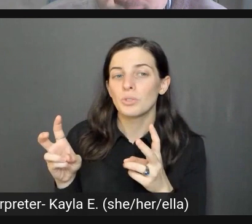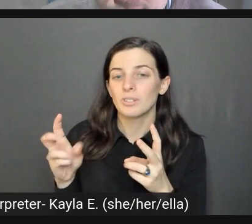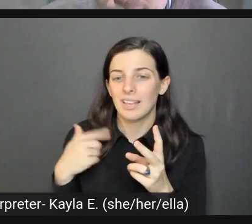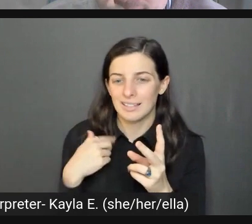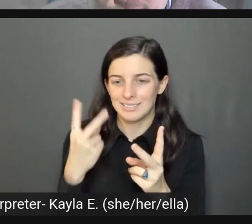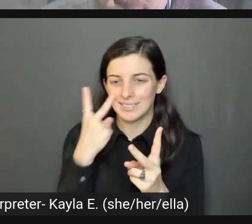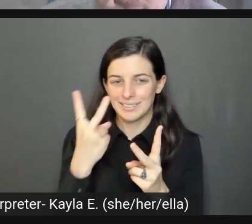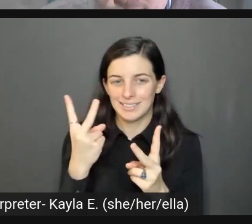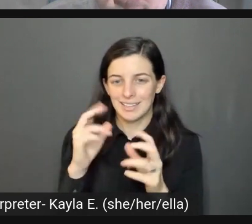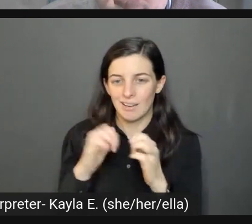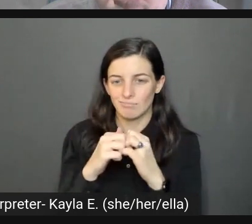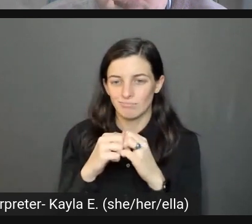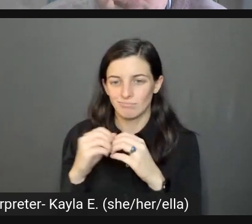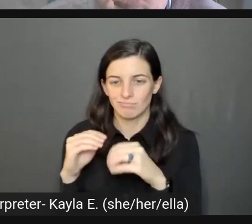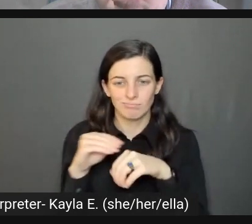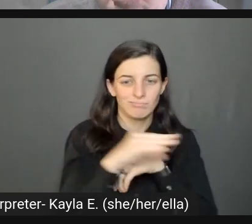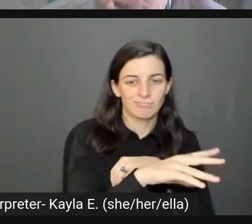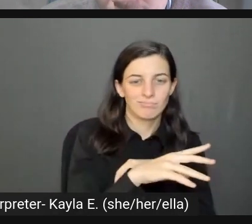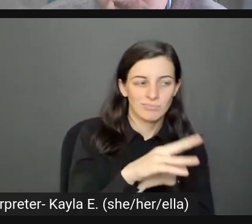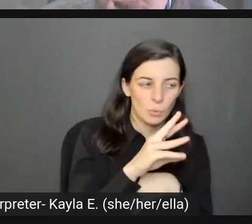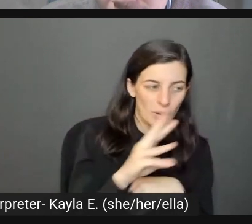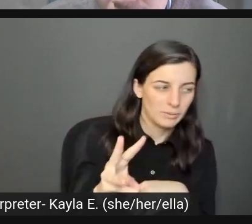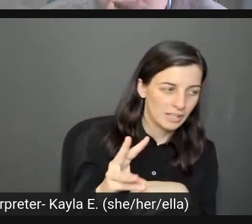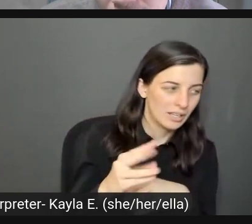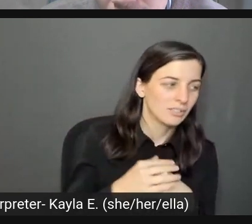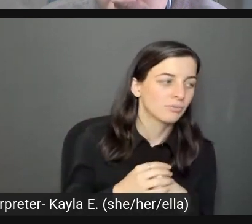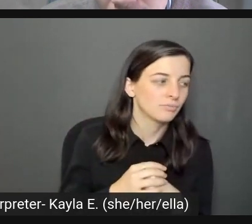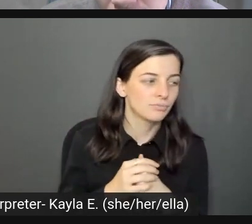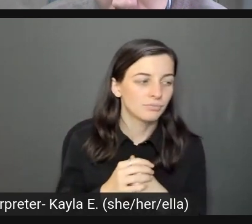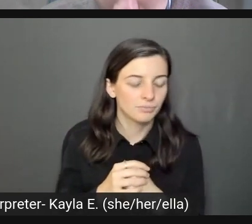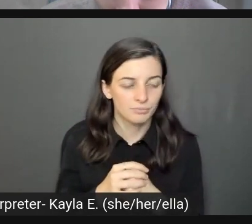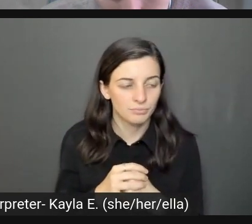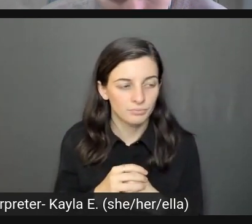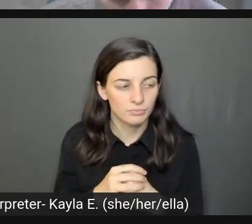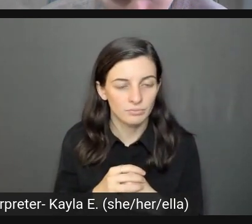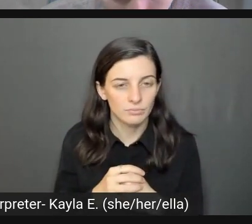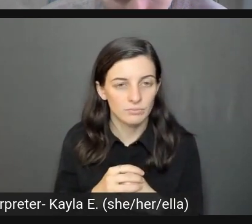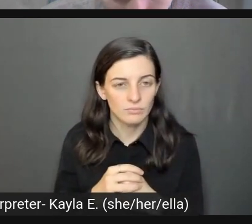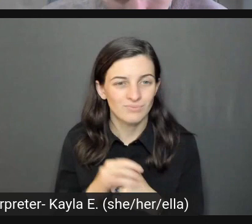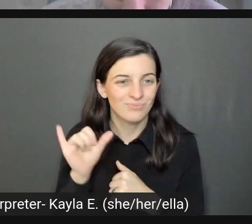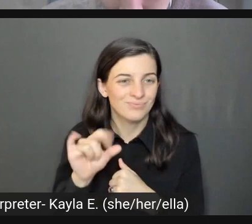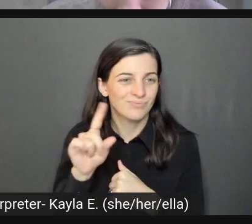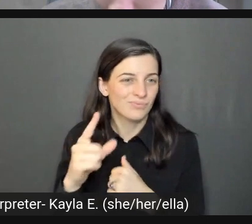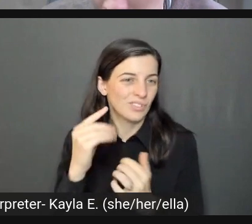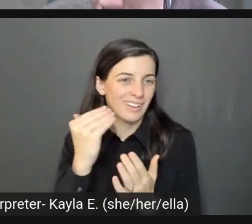Of course, this is just the list of structural issues.